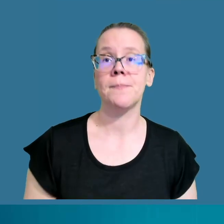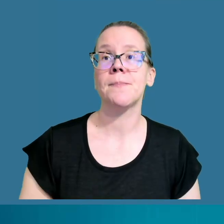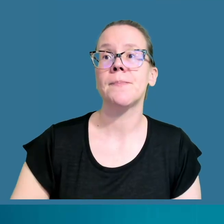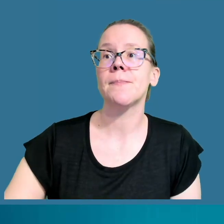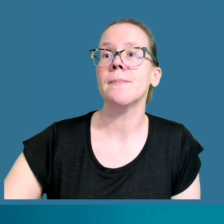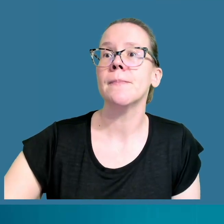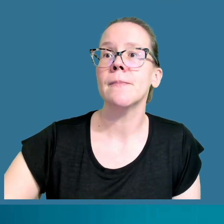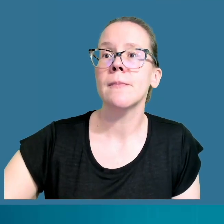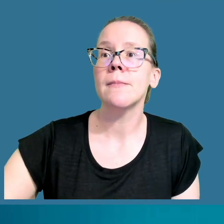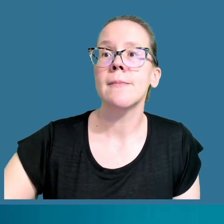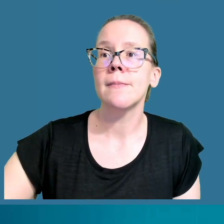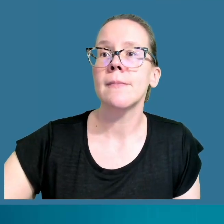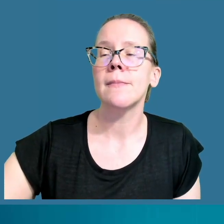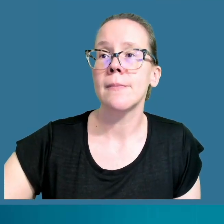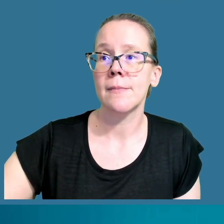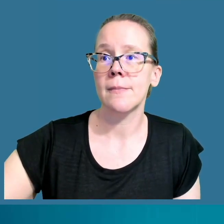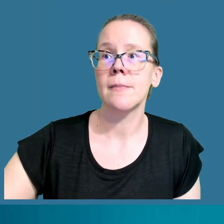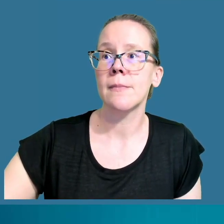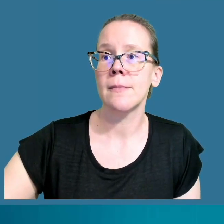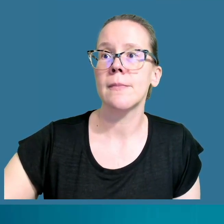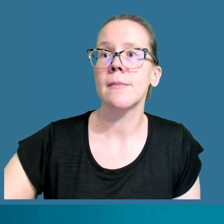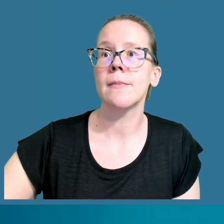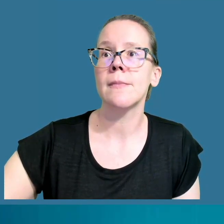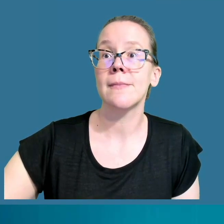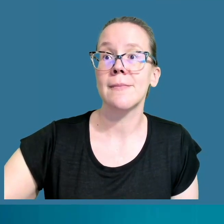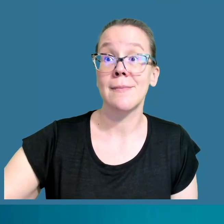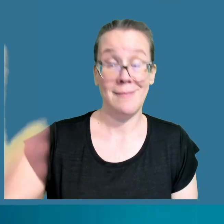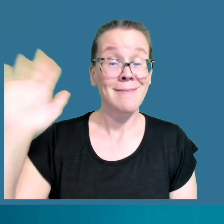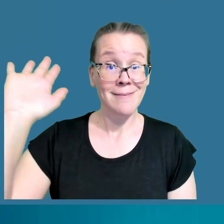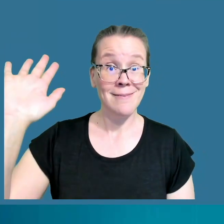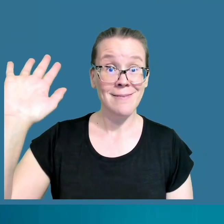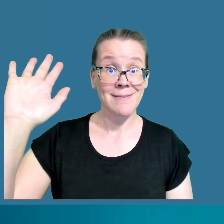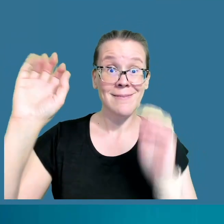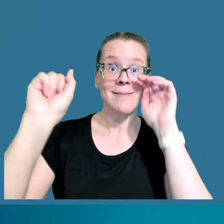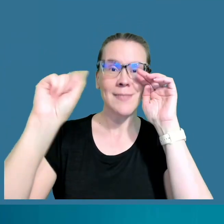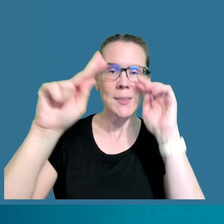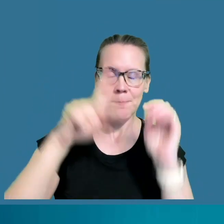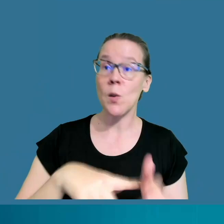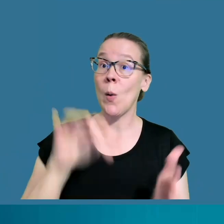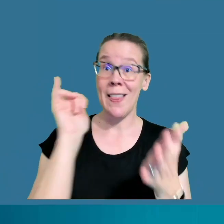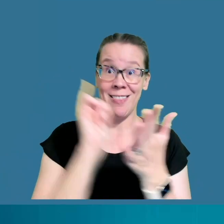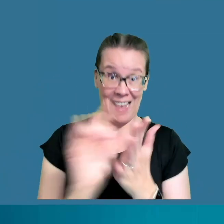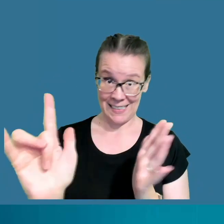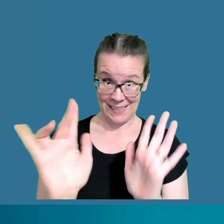um, stitching the final seams that go over the pattern pieces on the block.